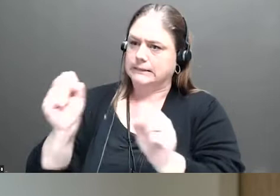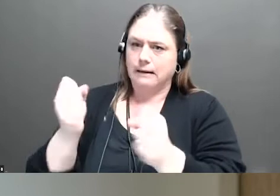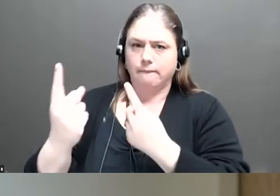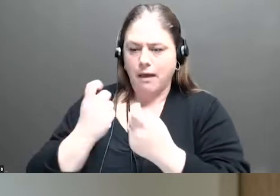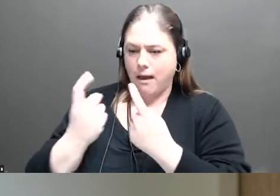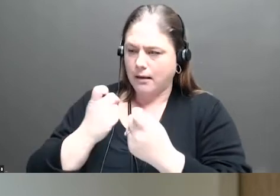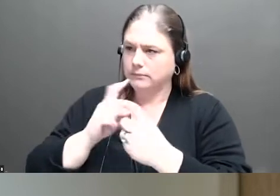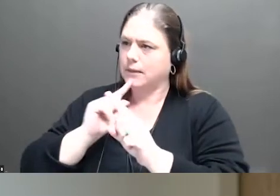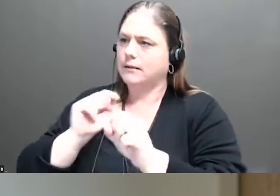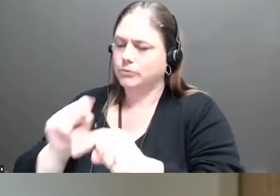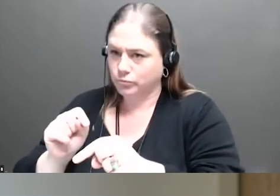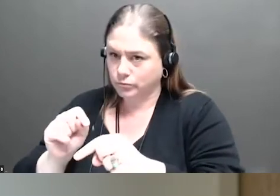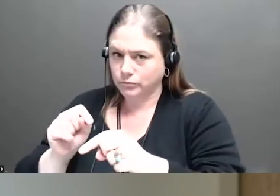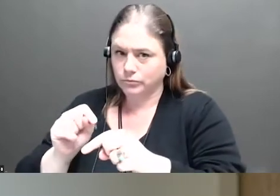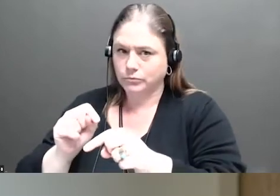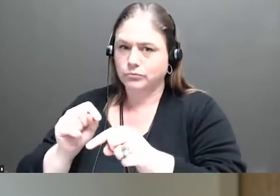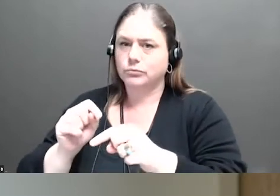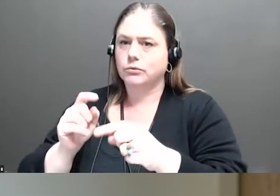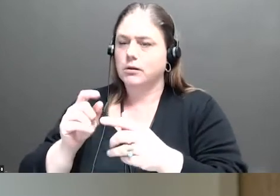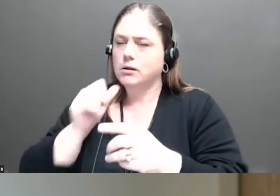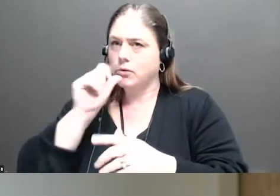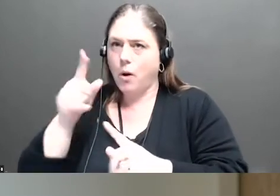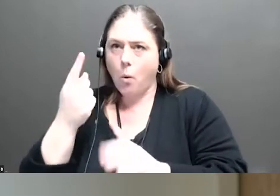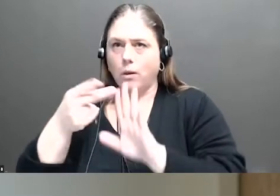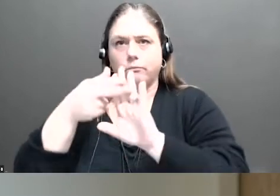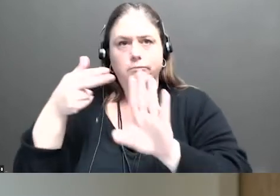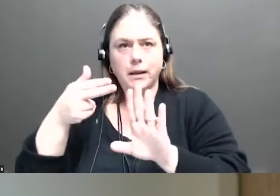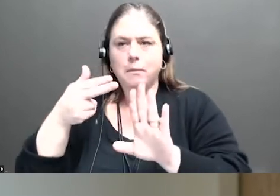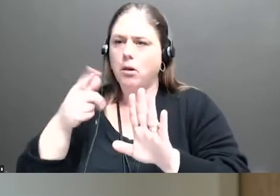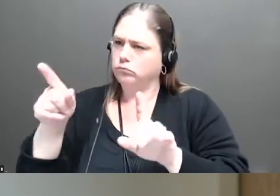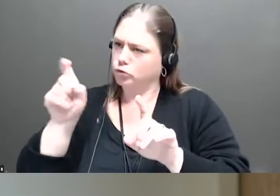so we've moving beyond the message of just this is a good thing to do this is the right thing to do,